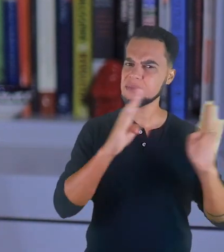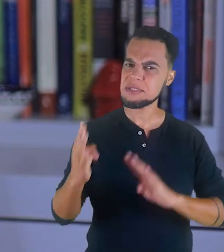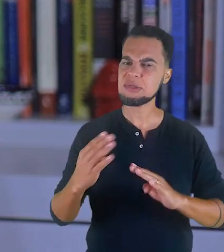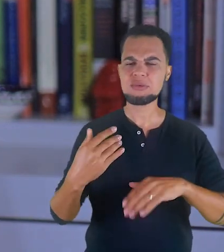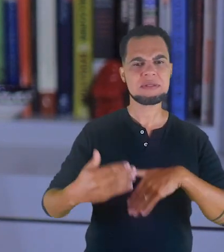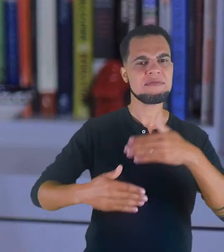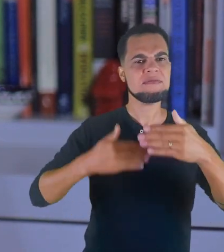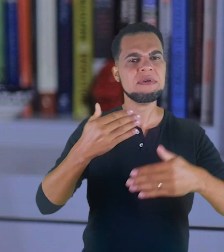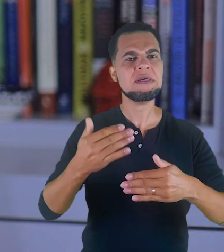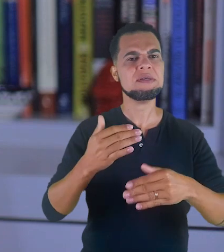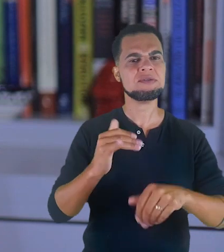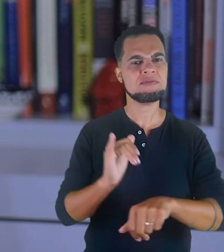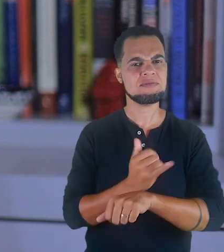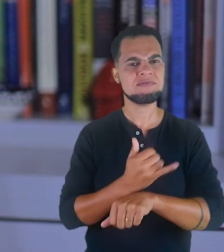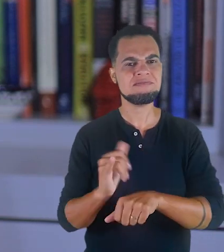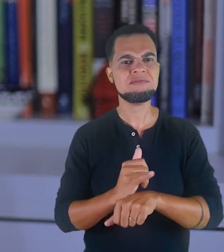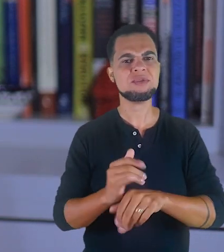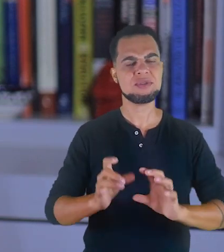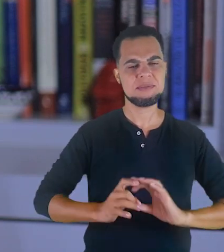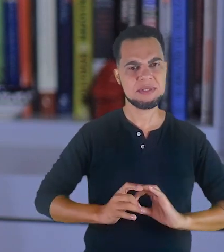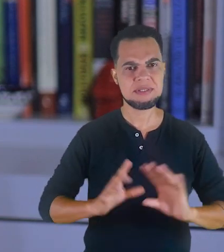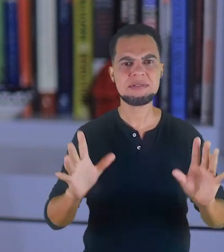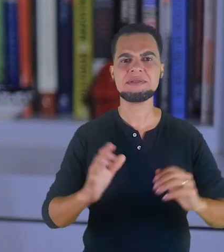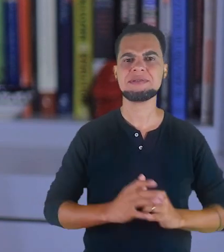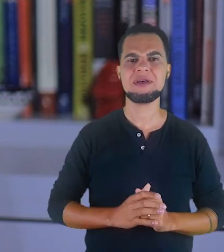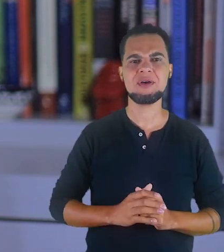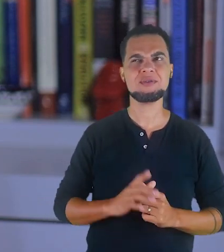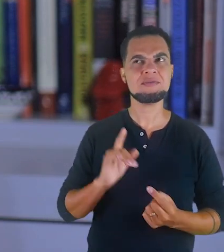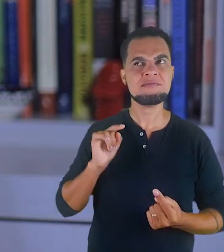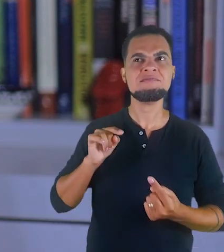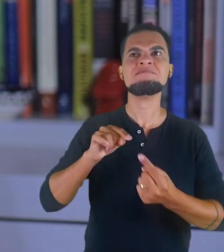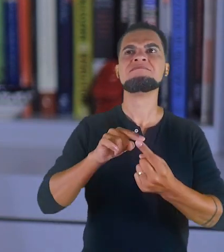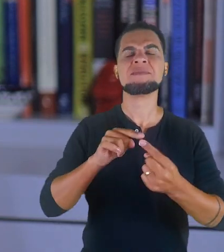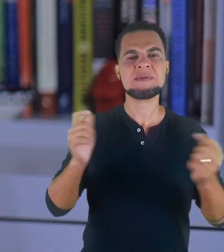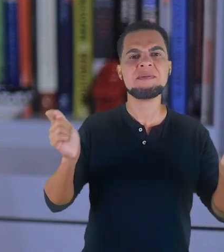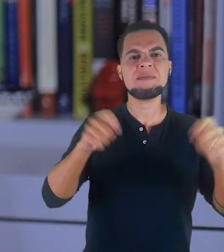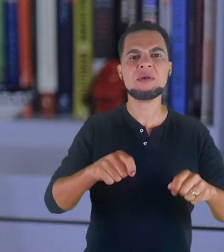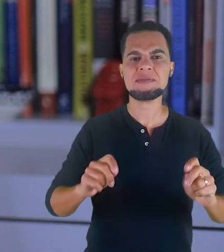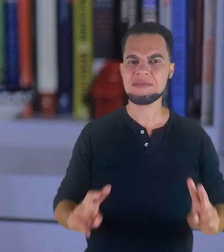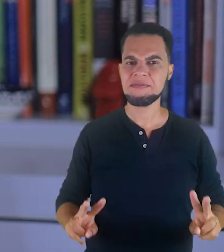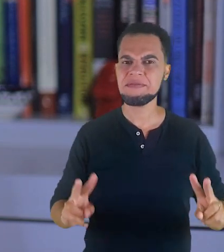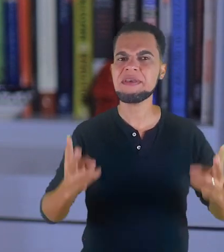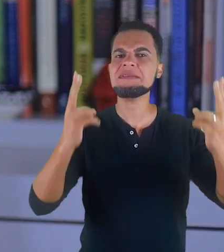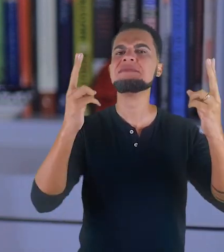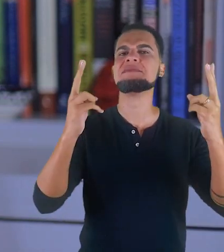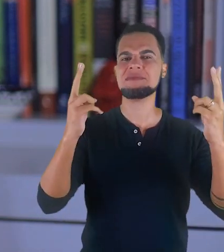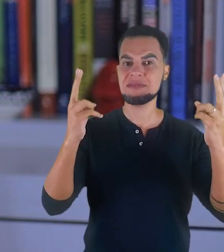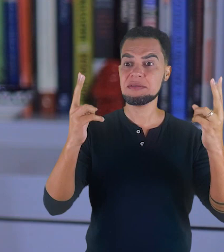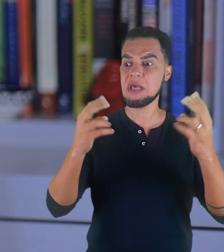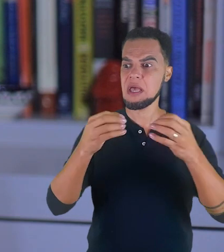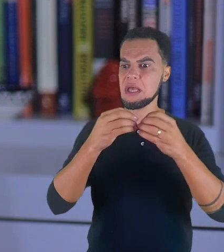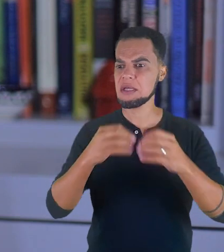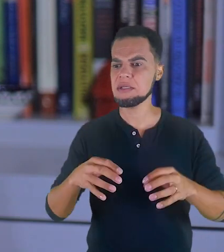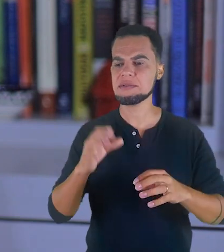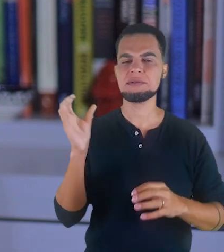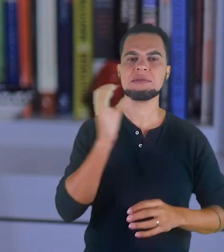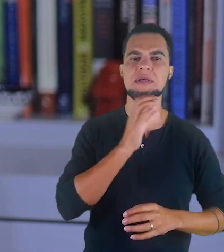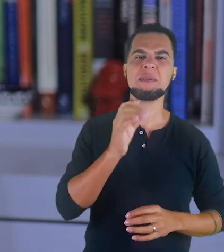it is part of a truly emancipatory perspective, a perspective that can overcome these crises once and for all,